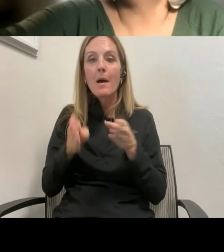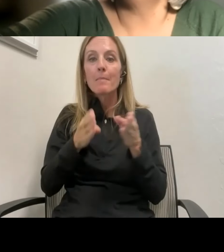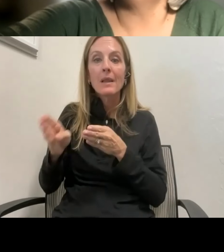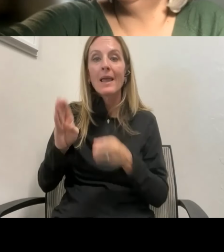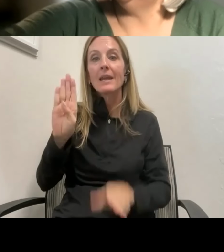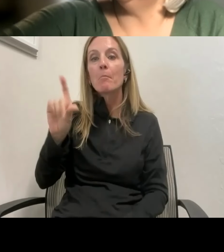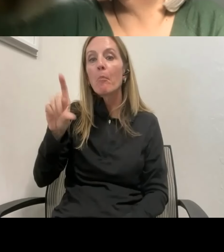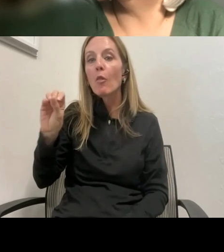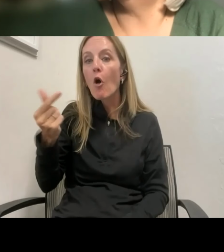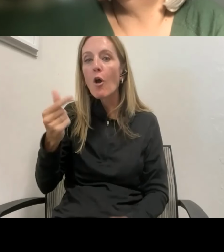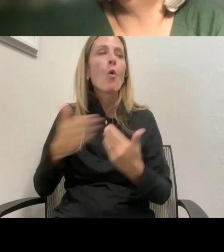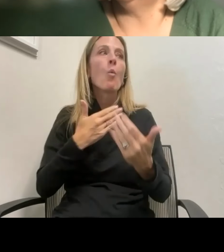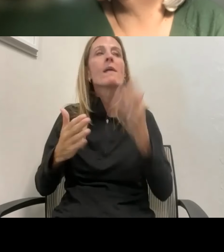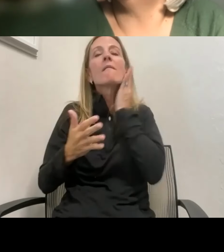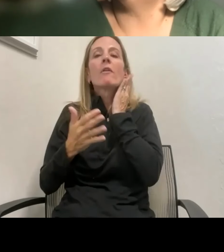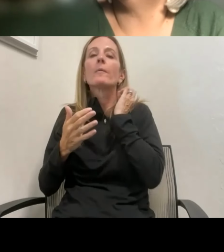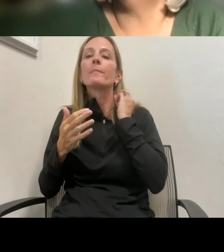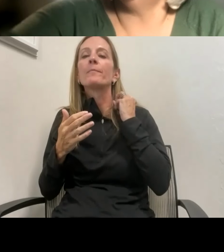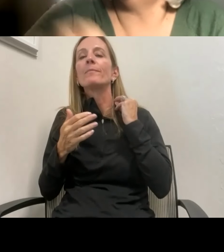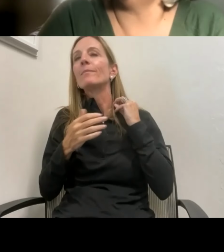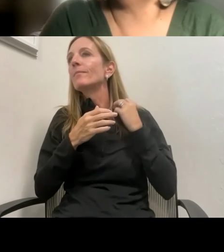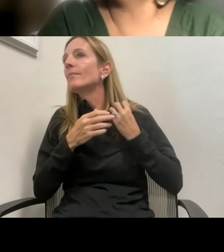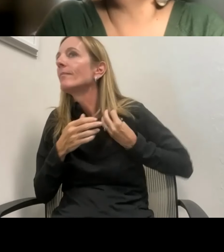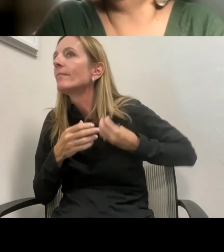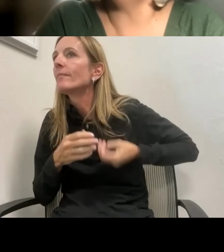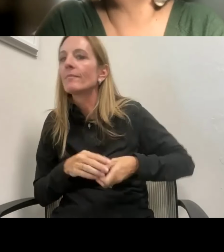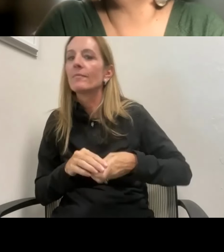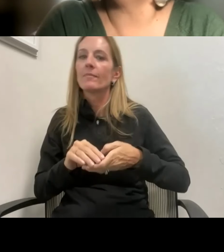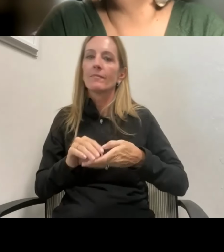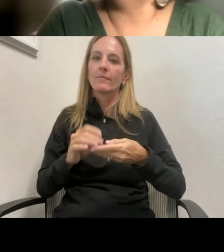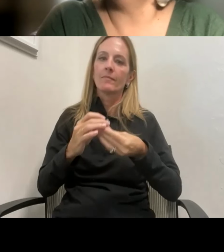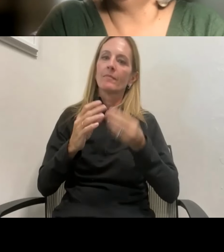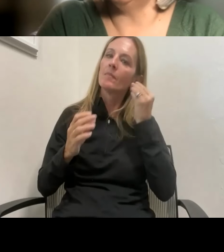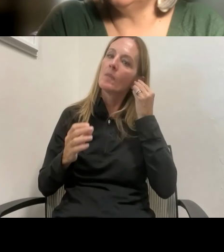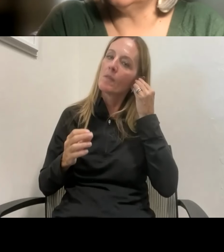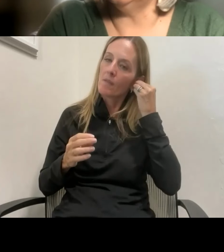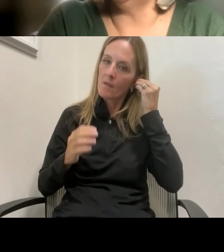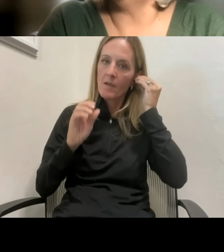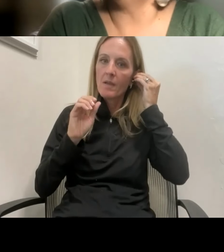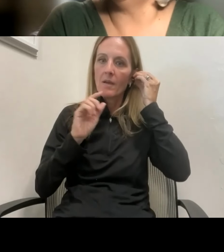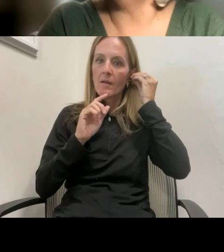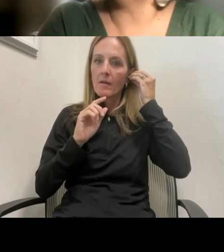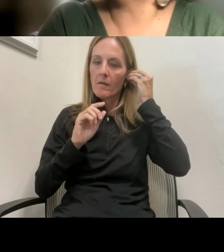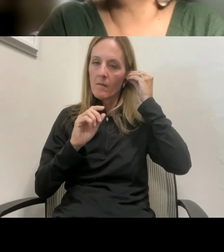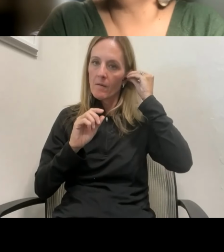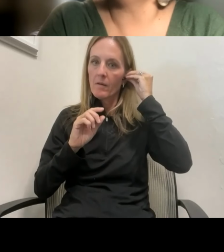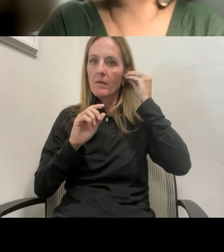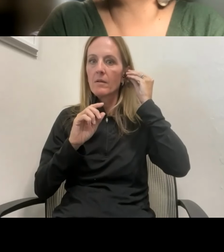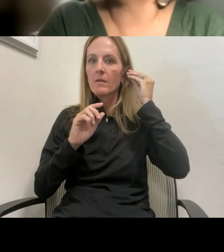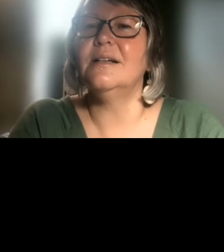tools. So what communication tools are you offering? A newsletter yes thank you Rasika.